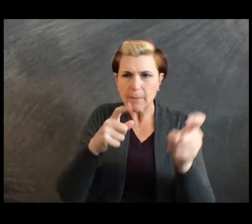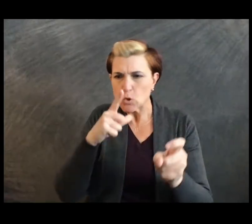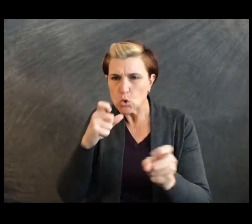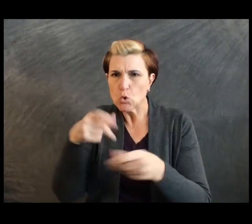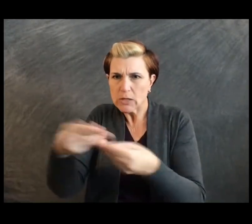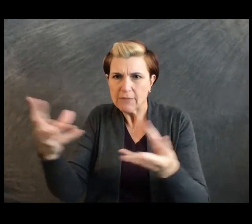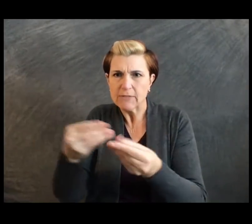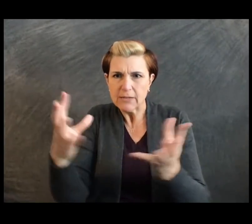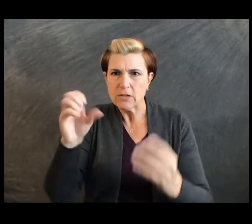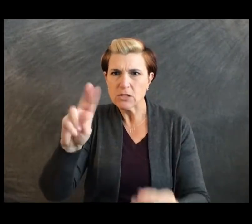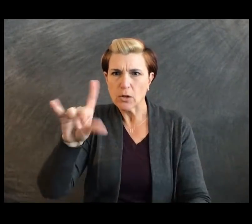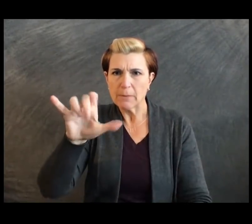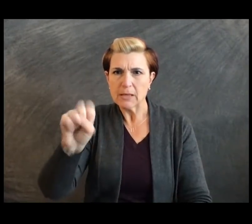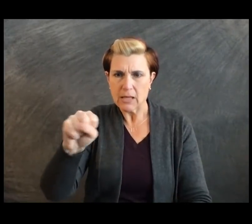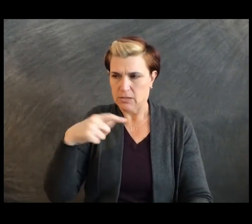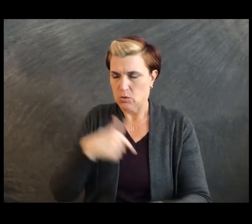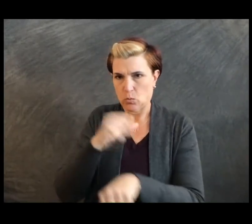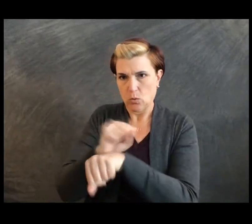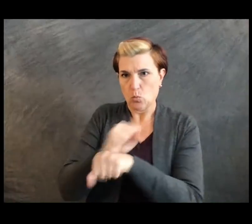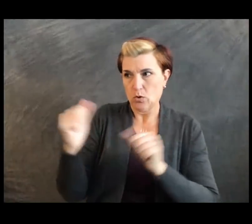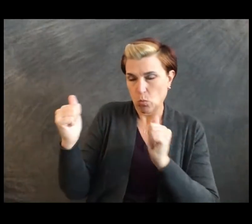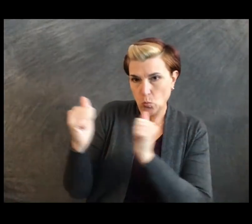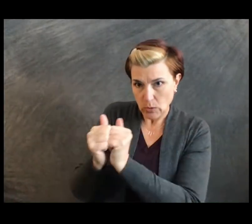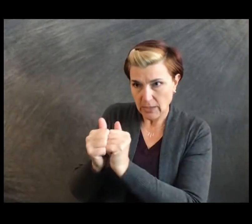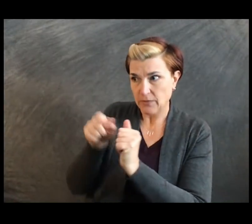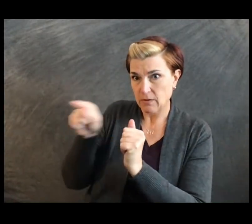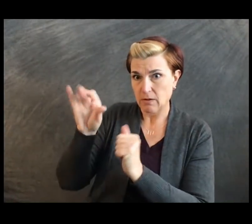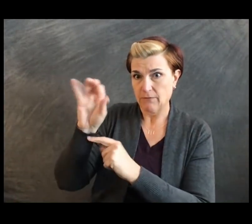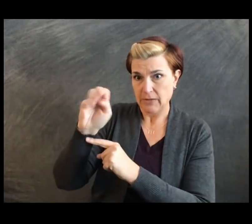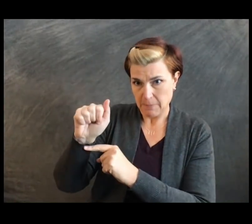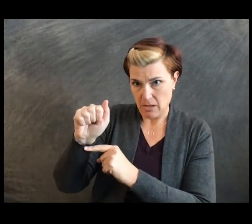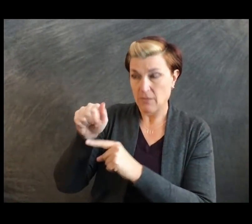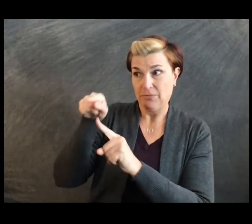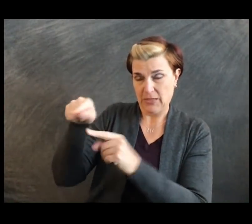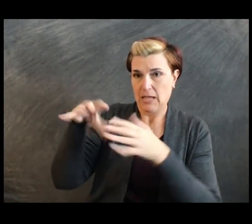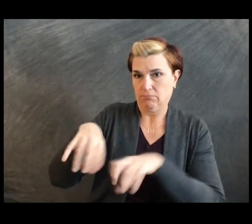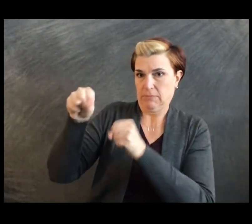work very very closely with those states through the very traditional means of